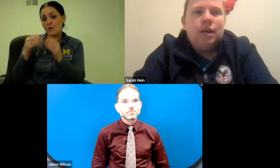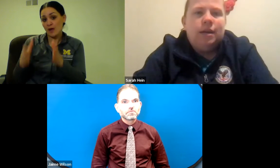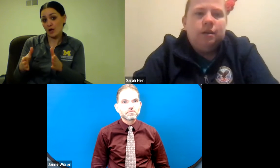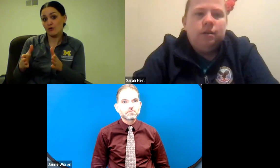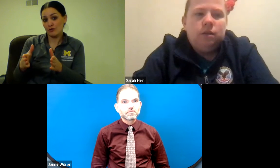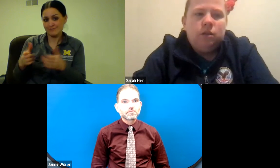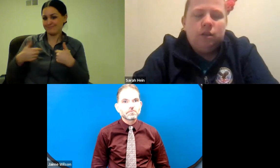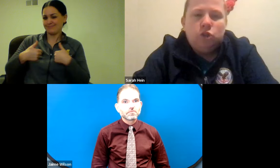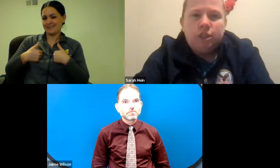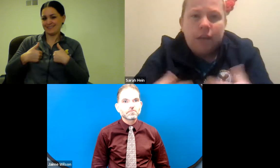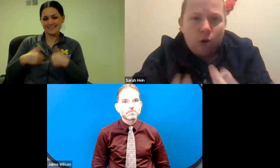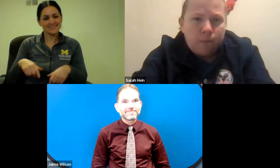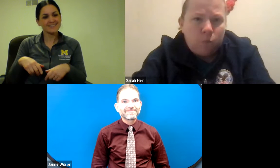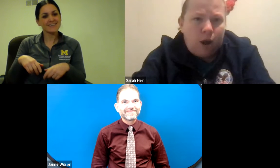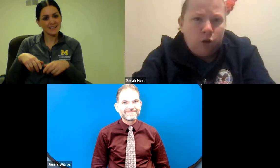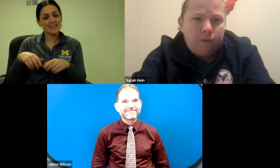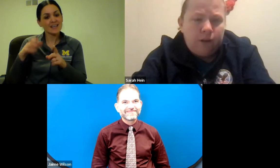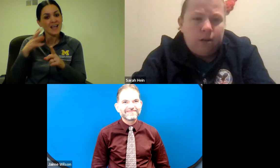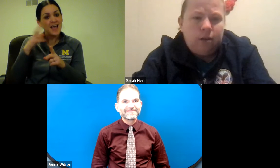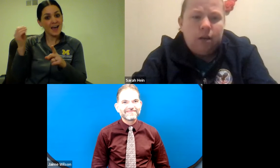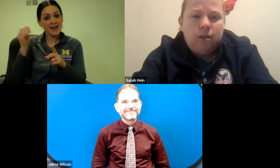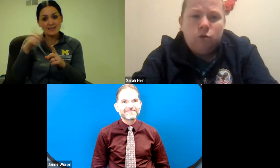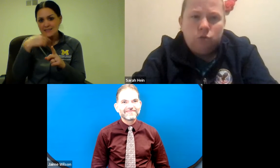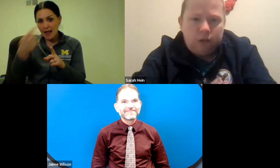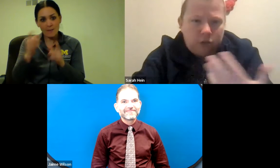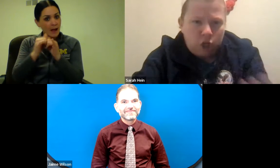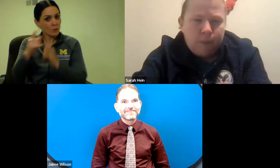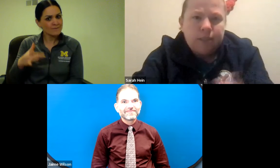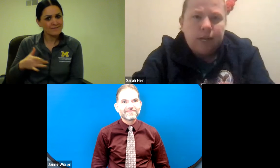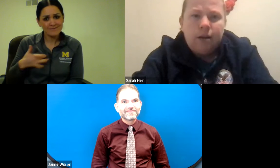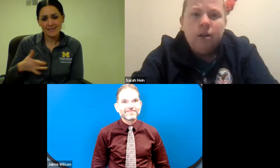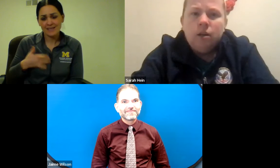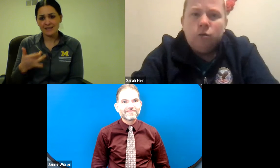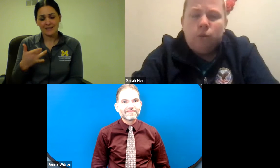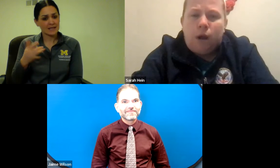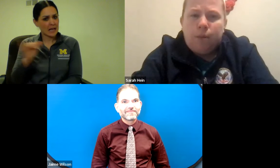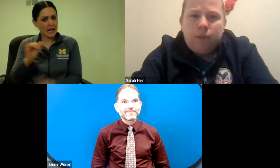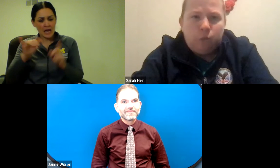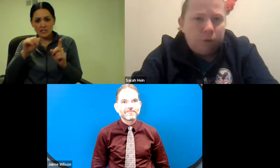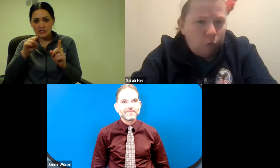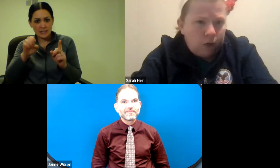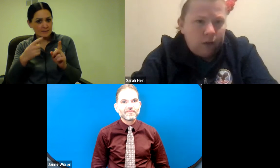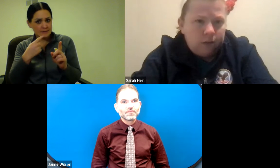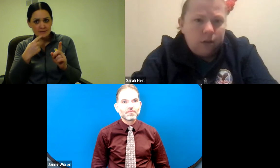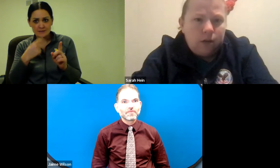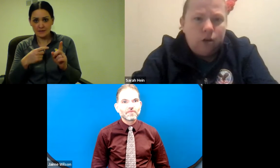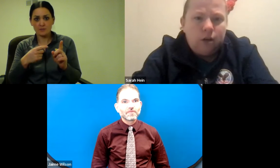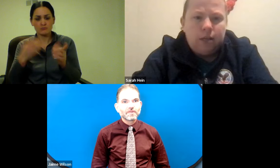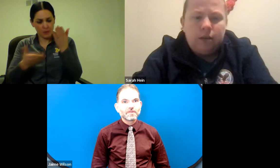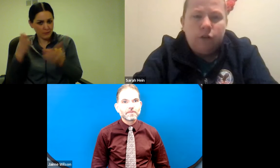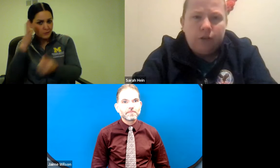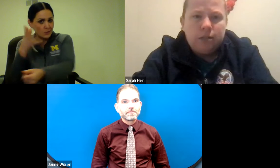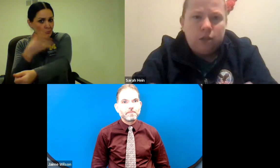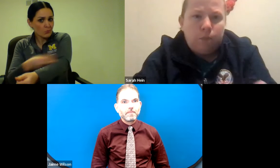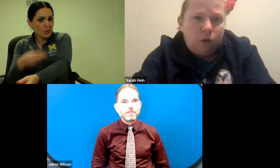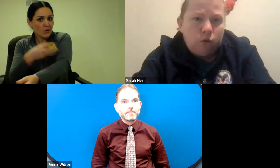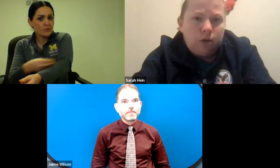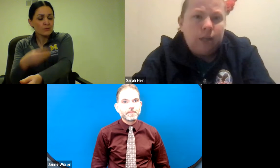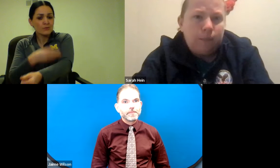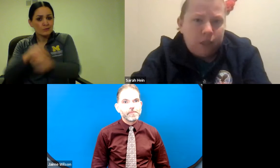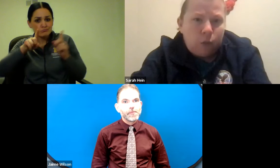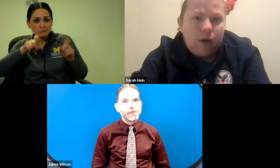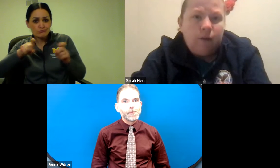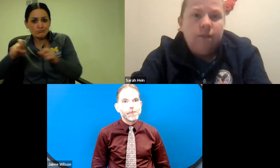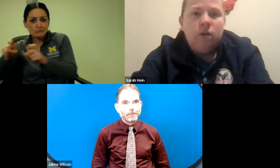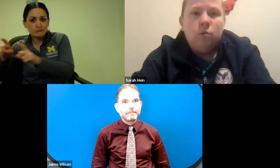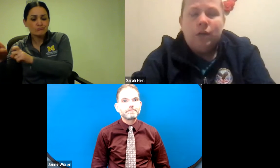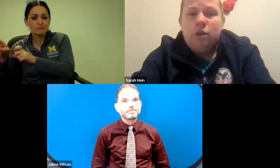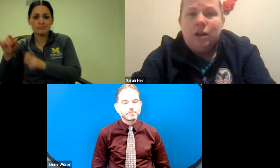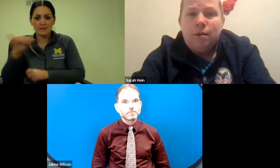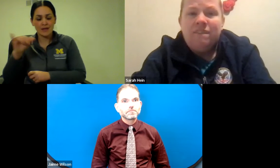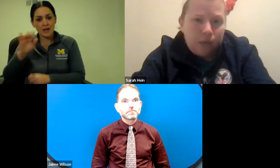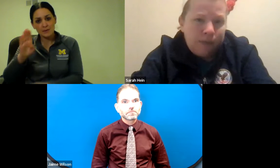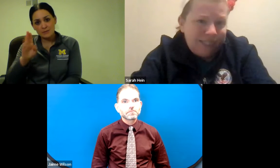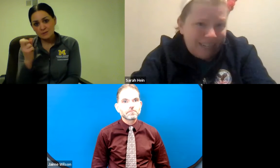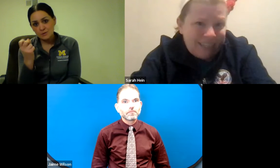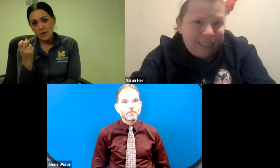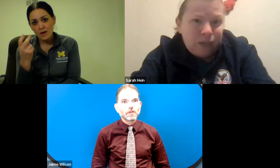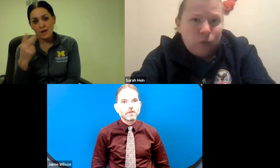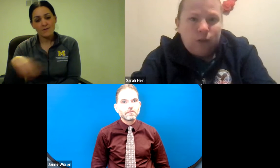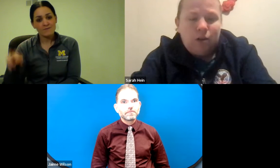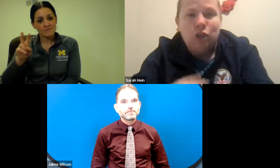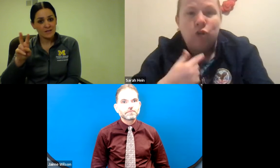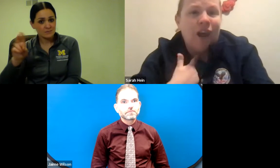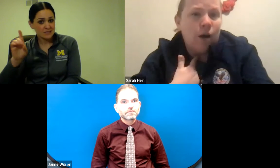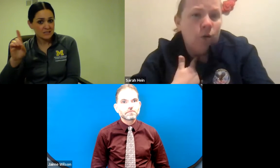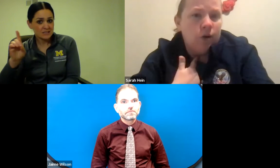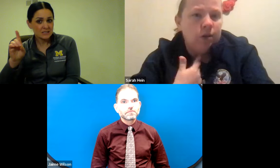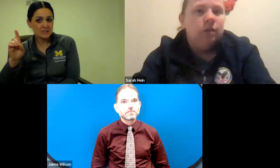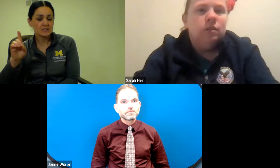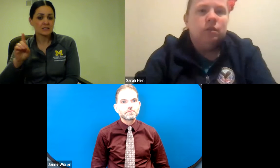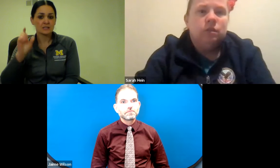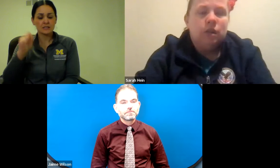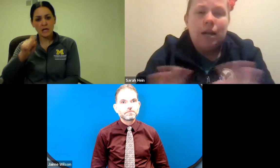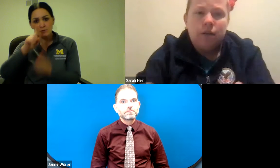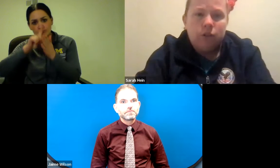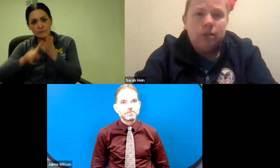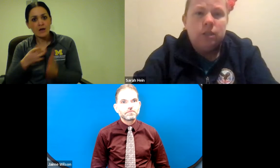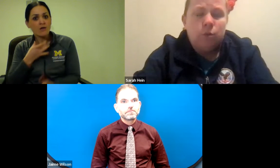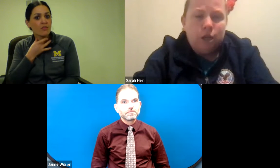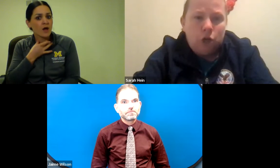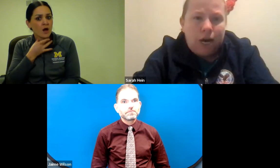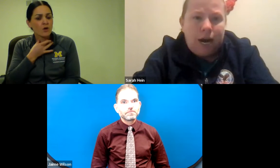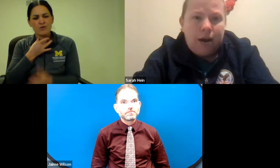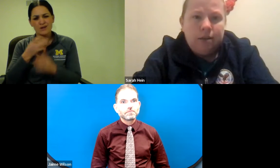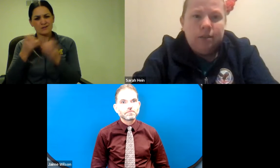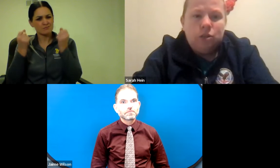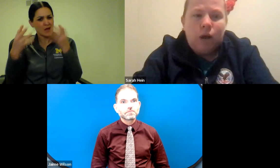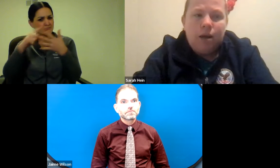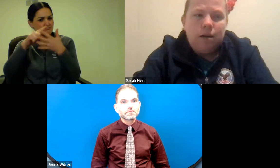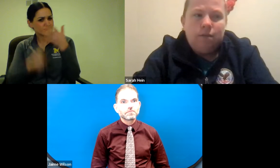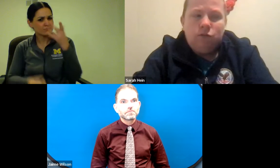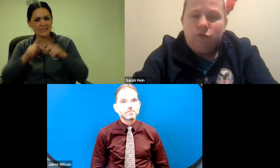Sarah Hein: and just tell them how we feel and not doing this, that we'll probably do, bubble. I don't know that different thing, and then your brother had the piece. Well, we can not that vitamin, d we can look at your styrofoam that we can look at to kind of